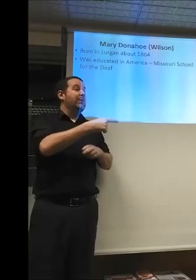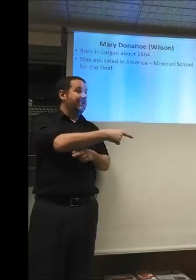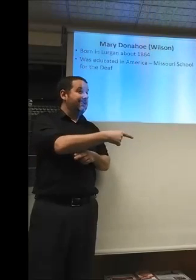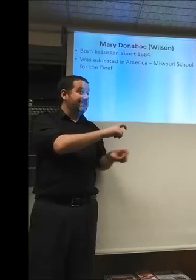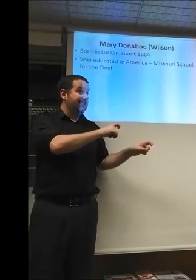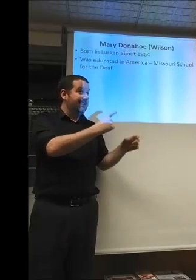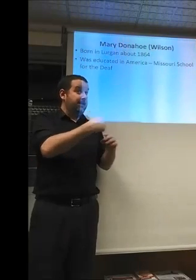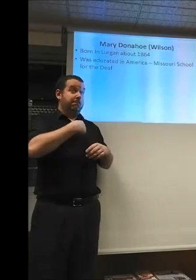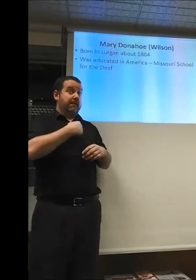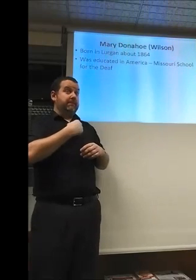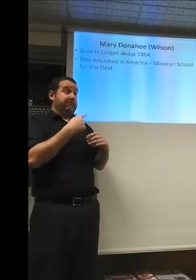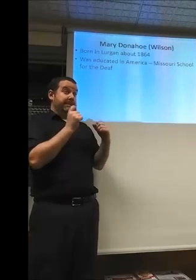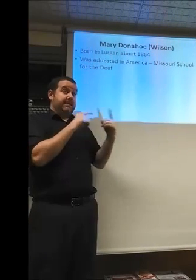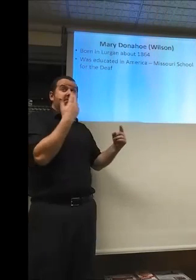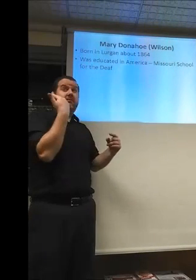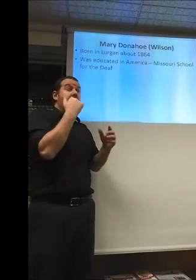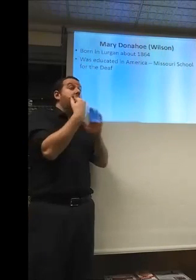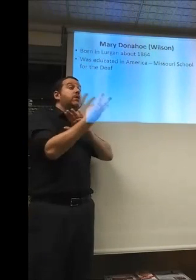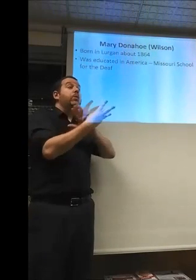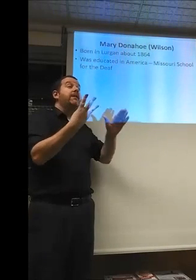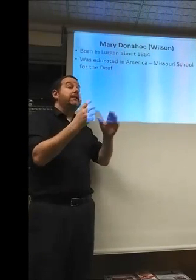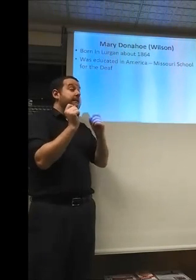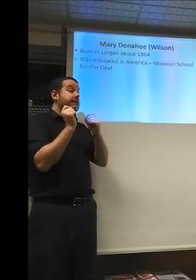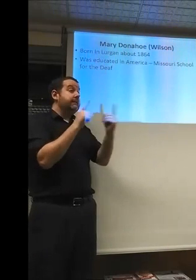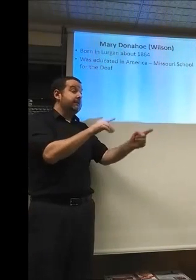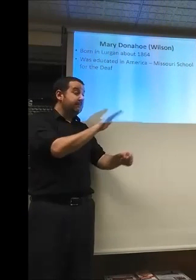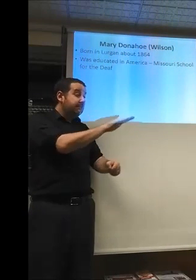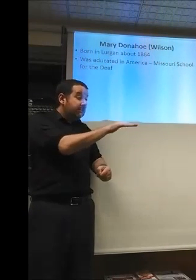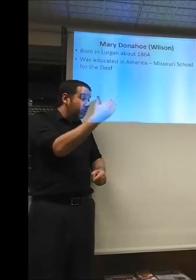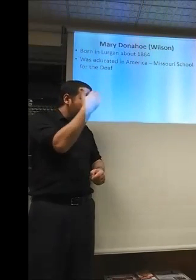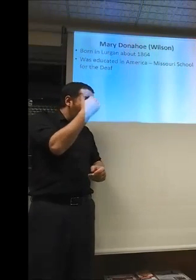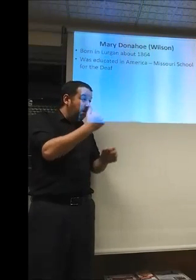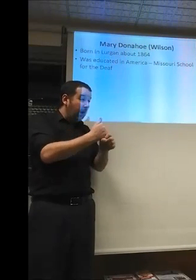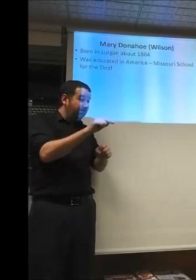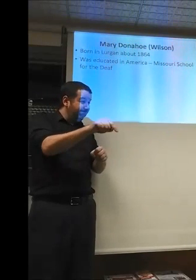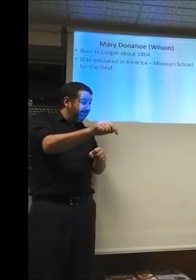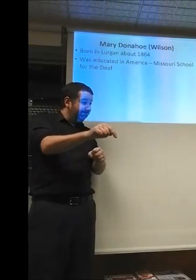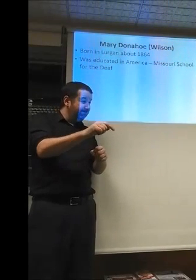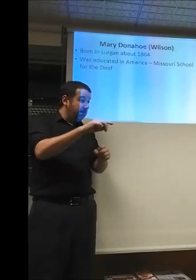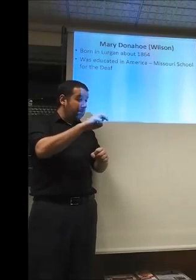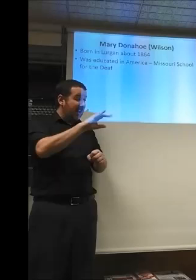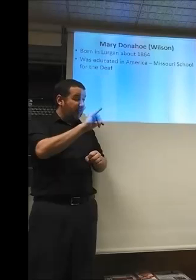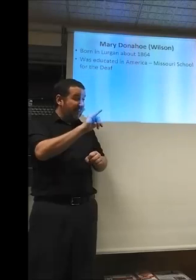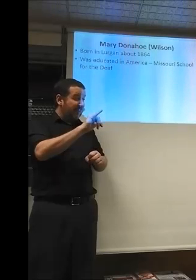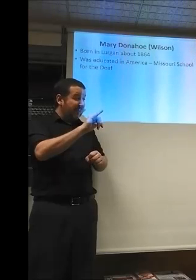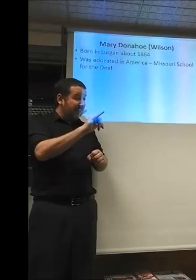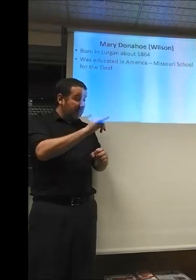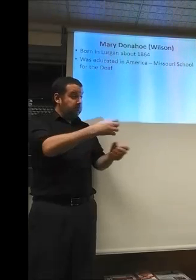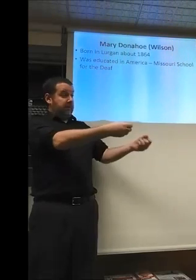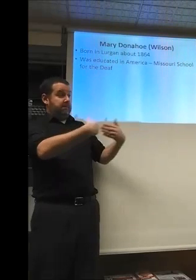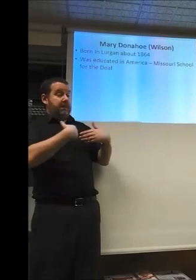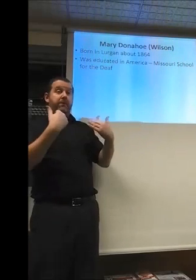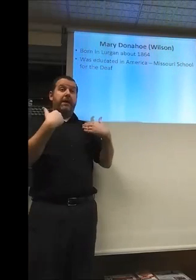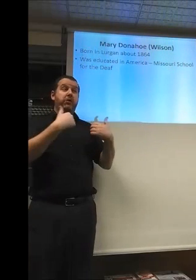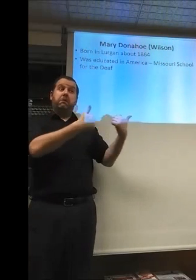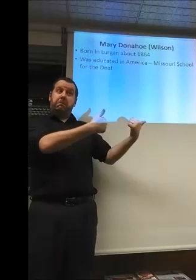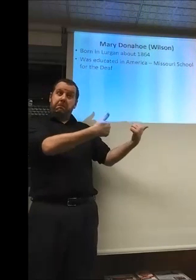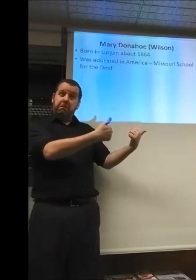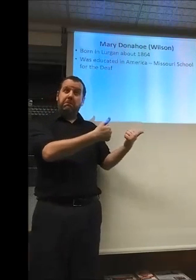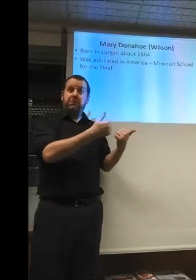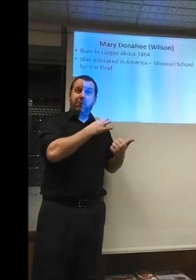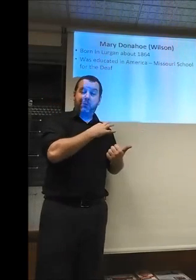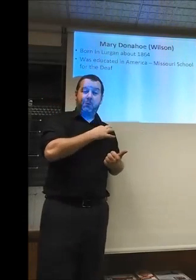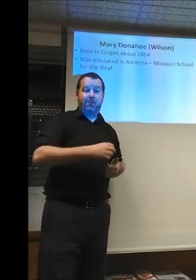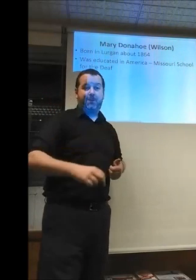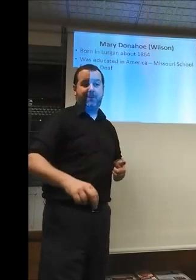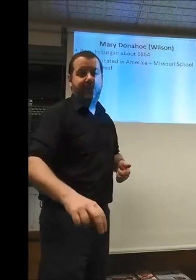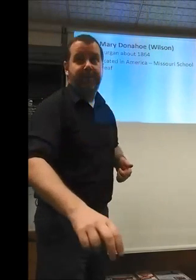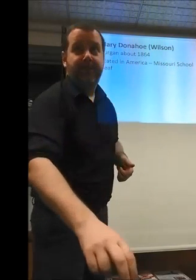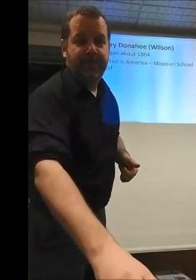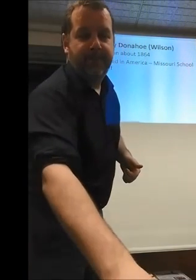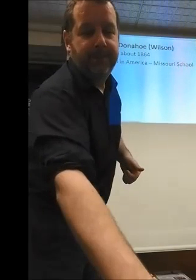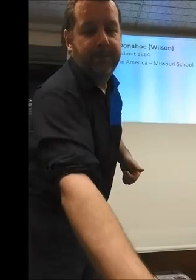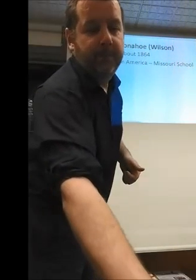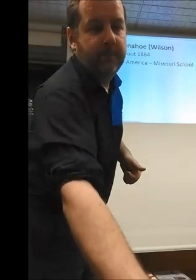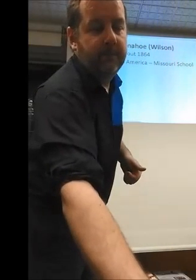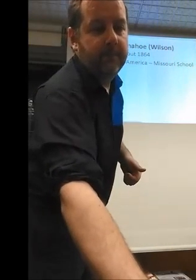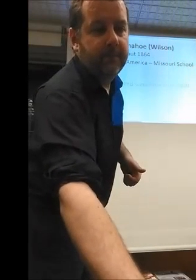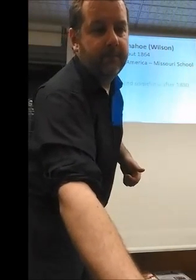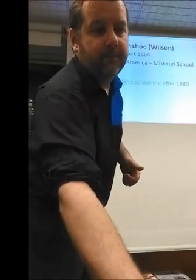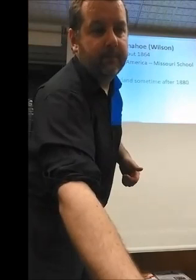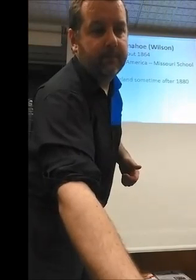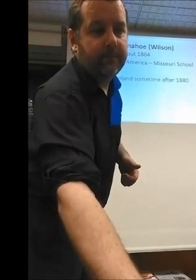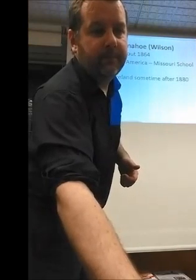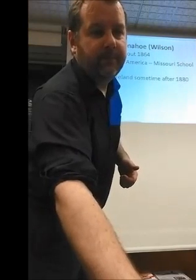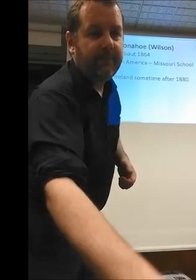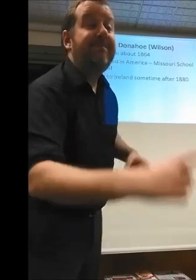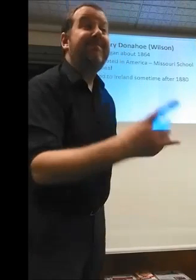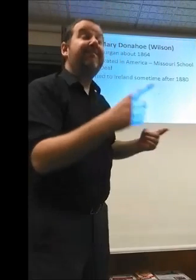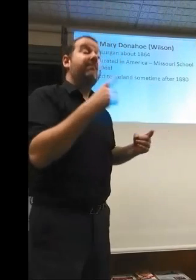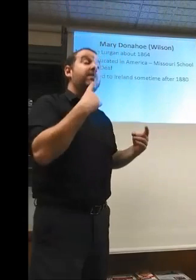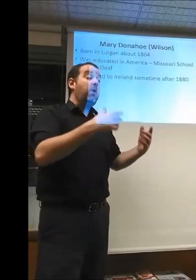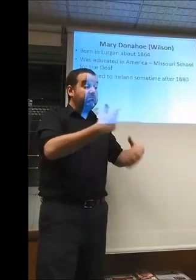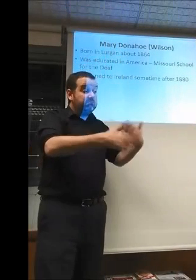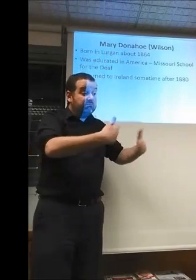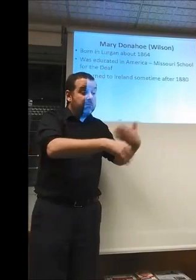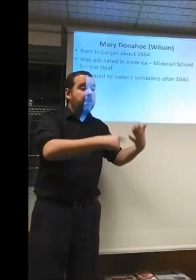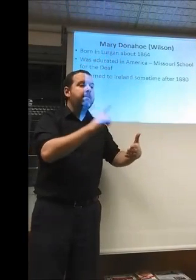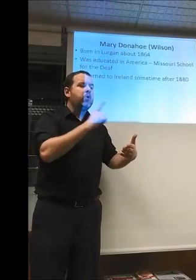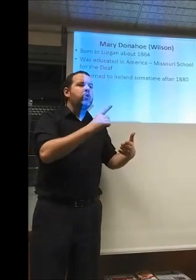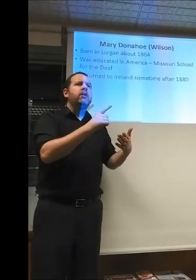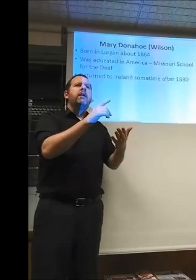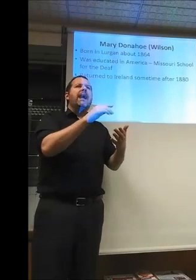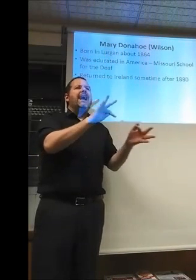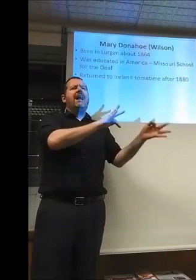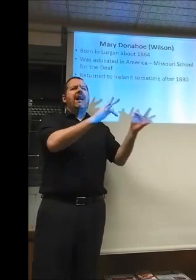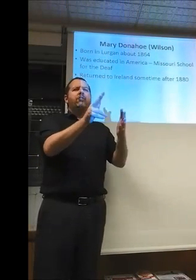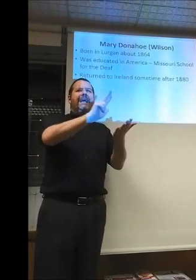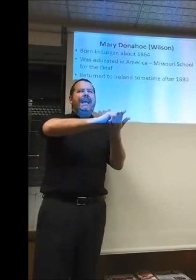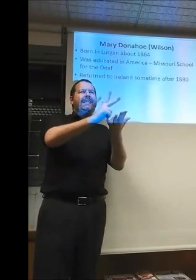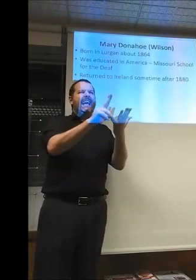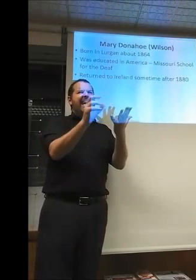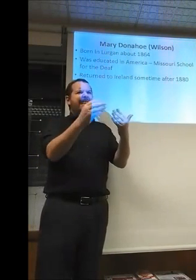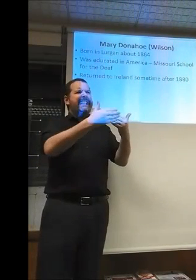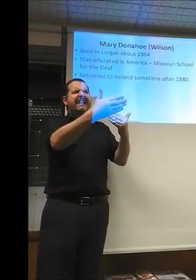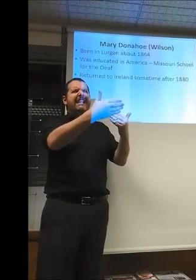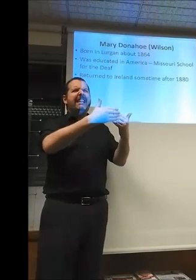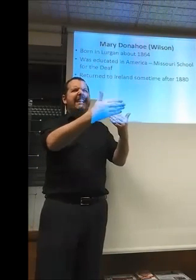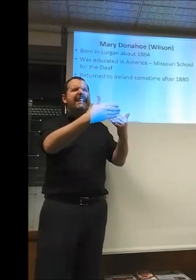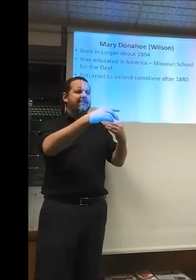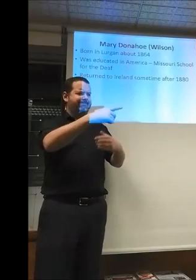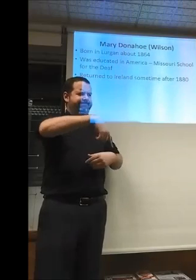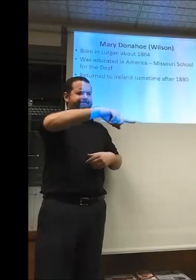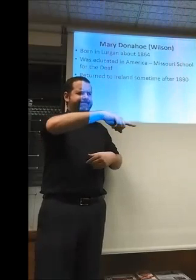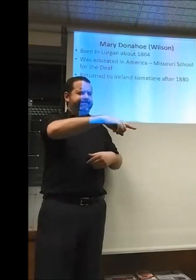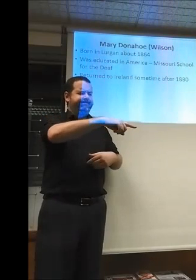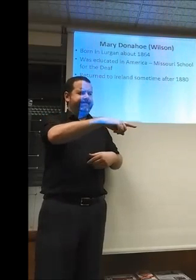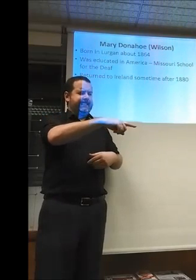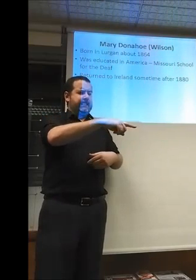She was attacked by a hearing person and she really suffered a lot.